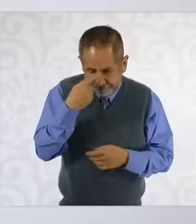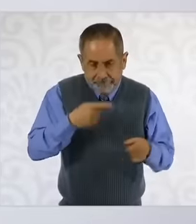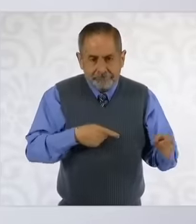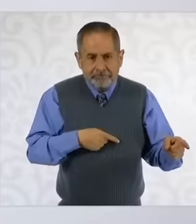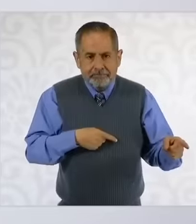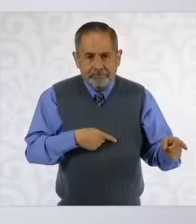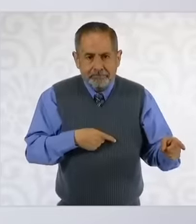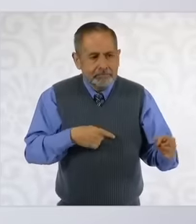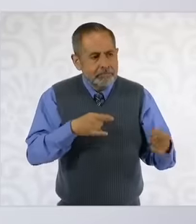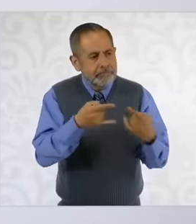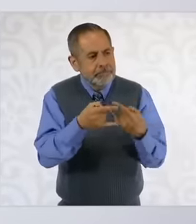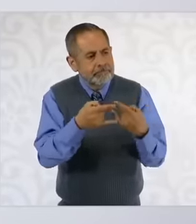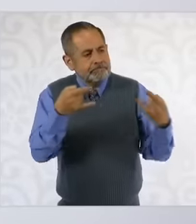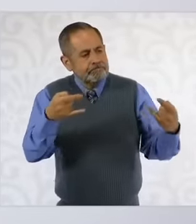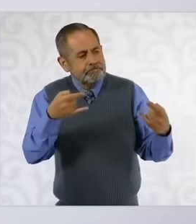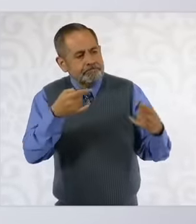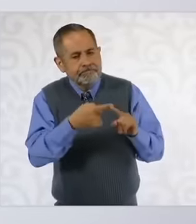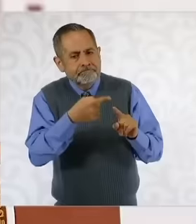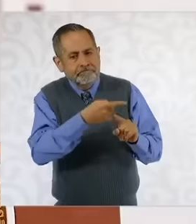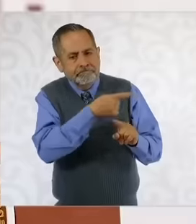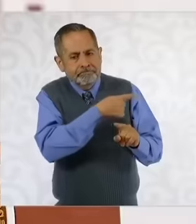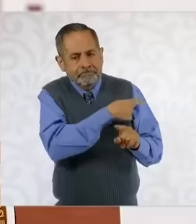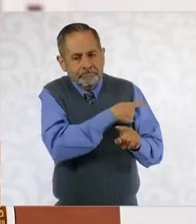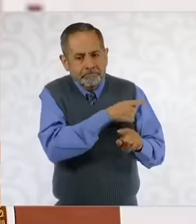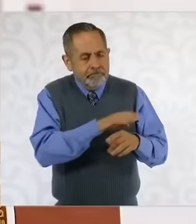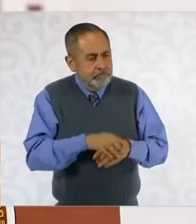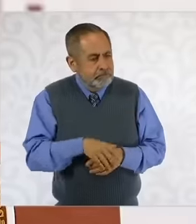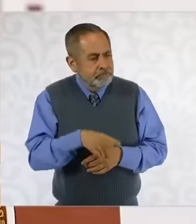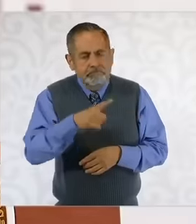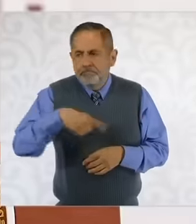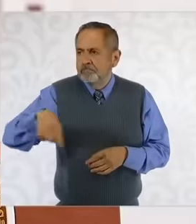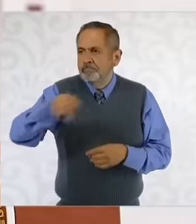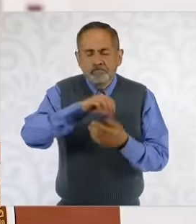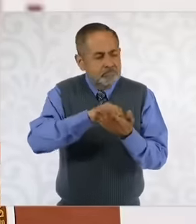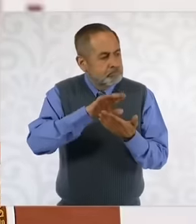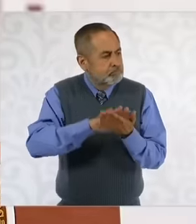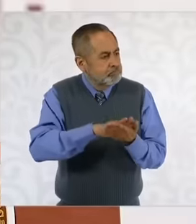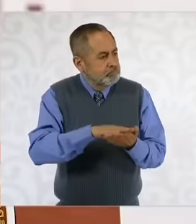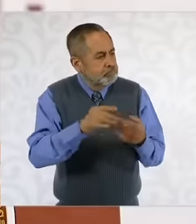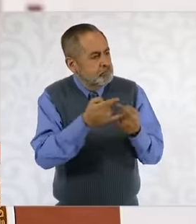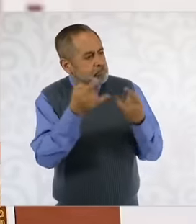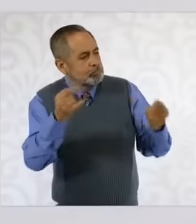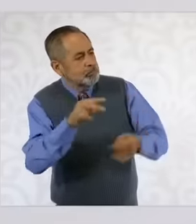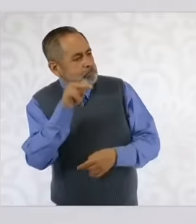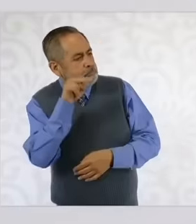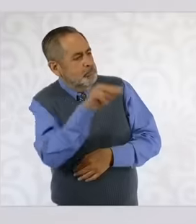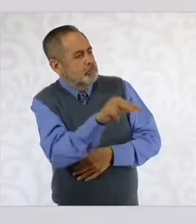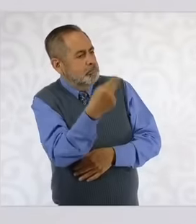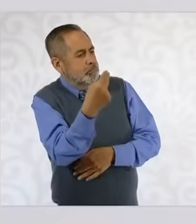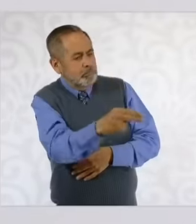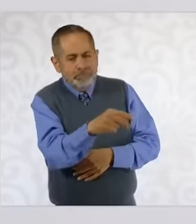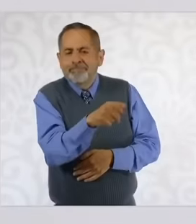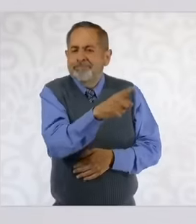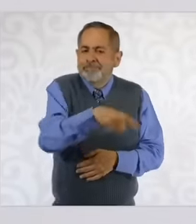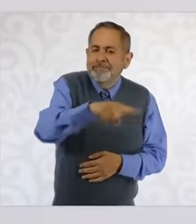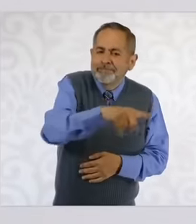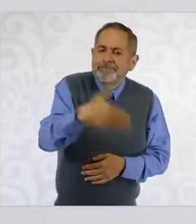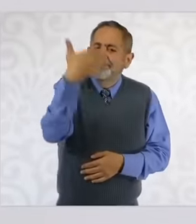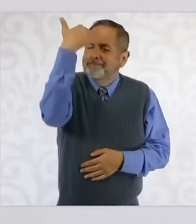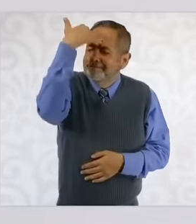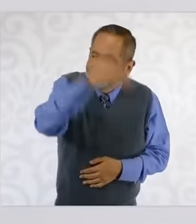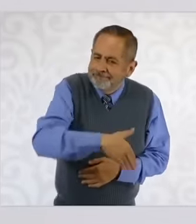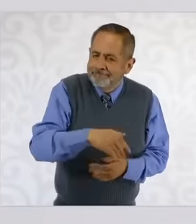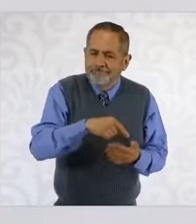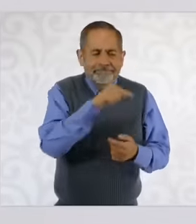their history and how they are going to go down in history because they know that They are making